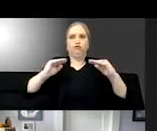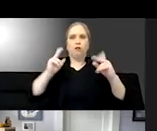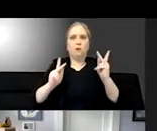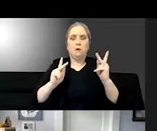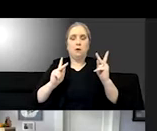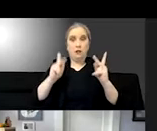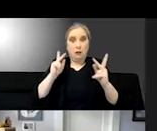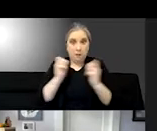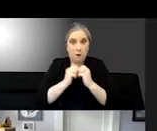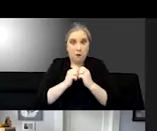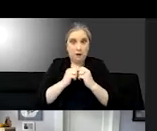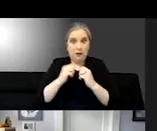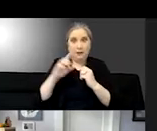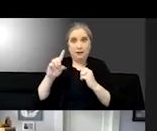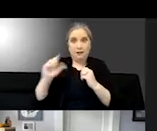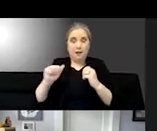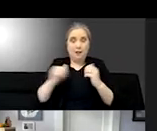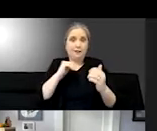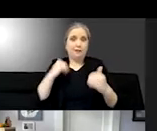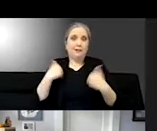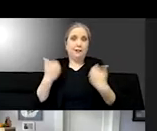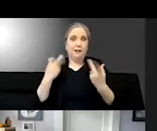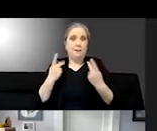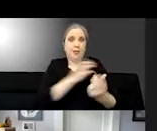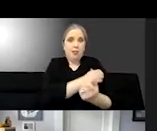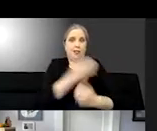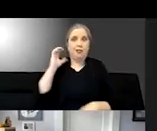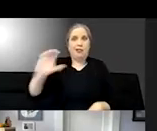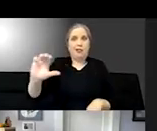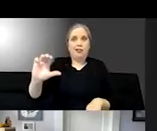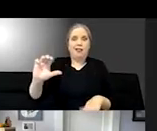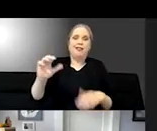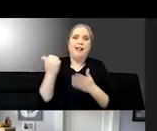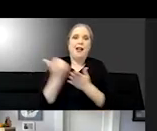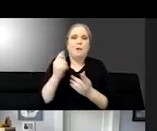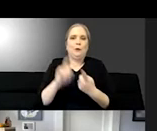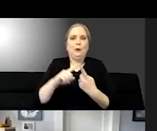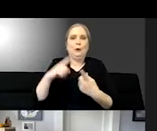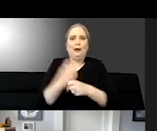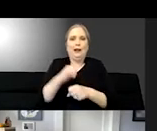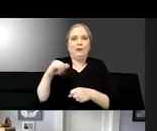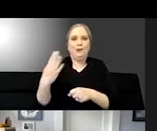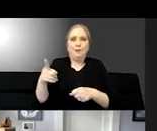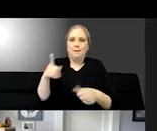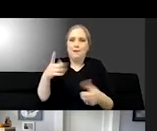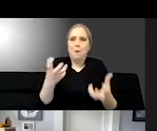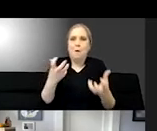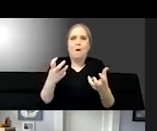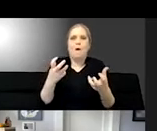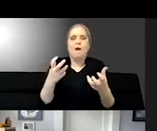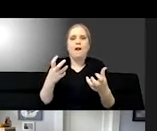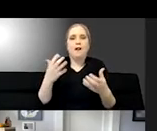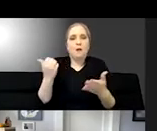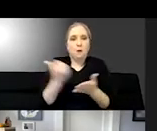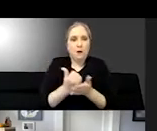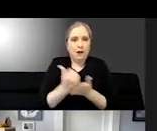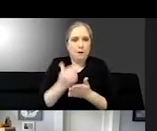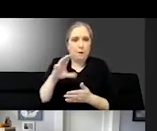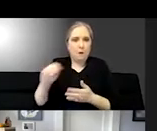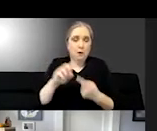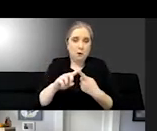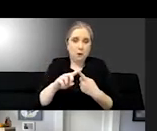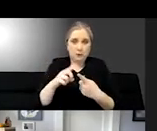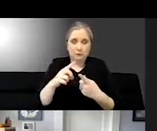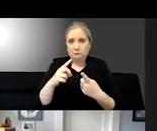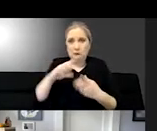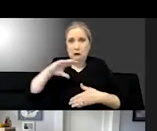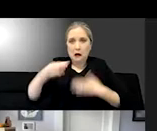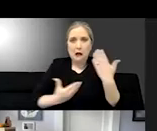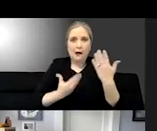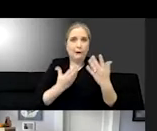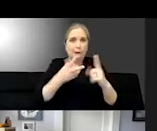And we educate our community about how to create a world without barriers that welcomes everyone to participate fully.